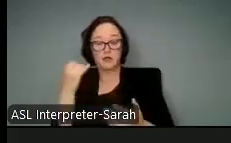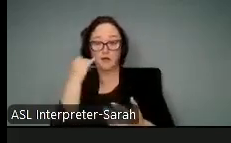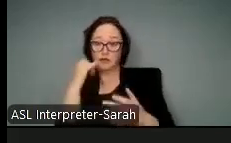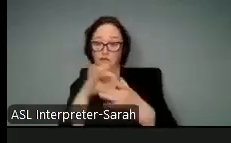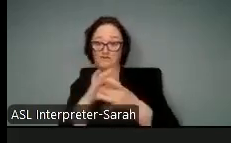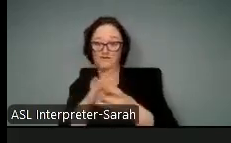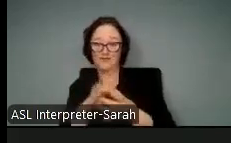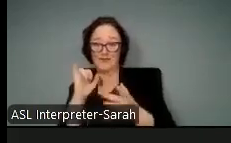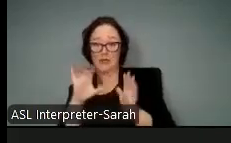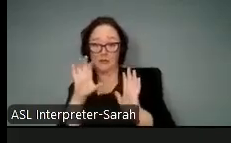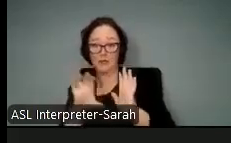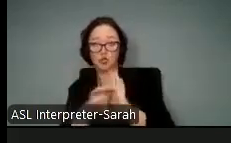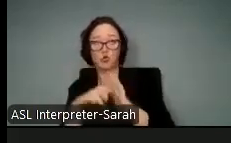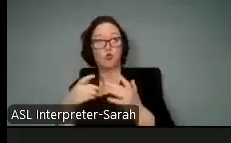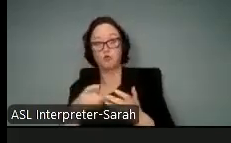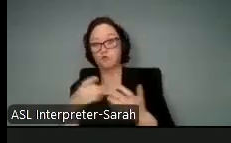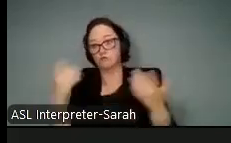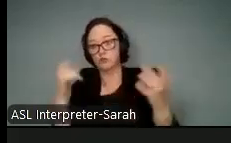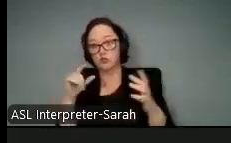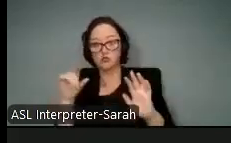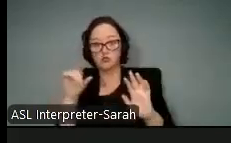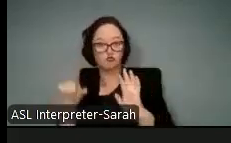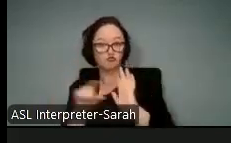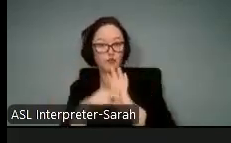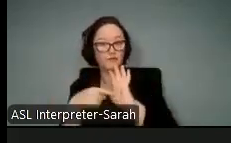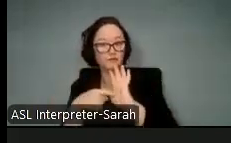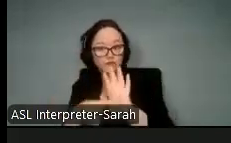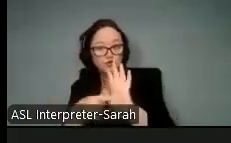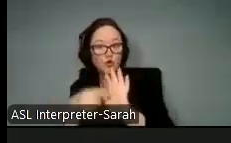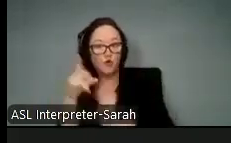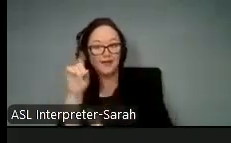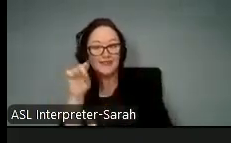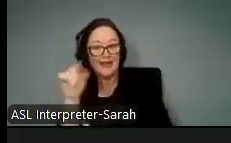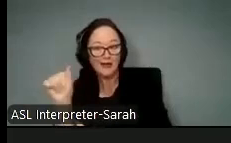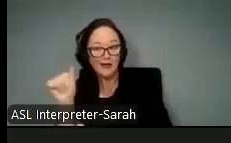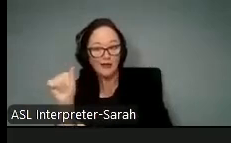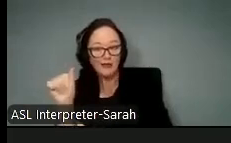or if it's a graphic that display some kind of data, you do need all text.